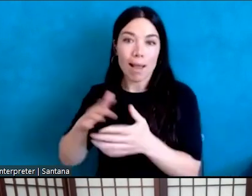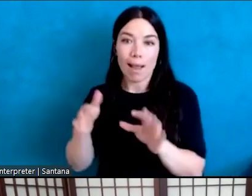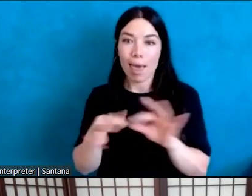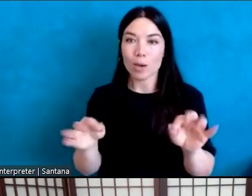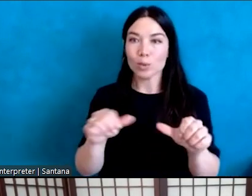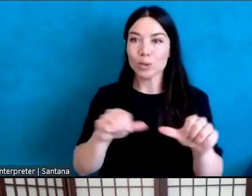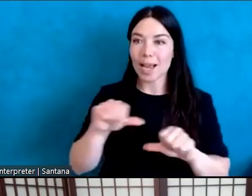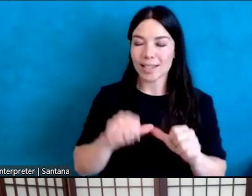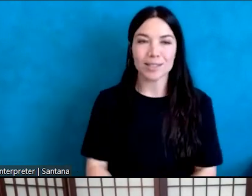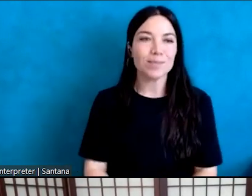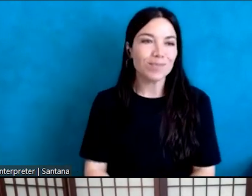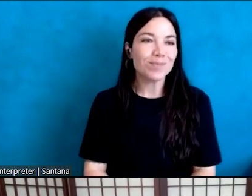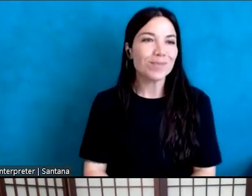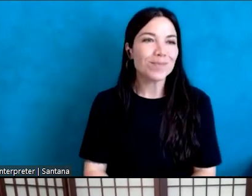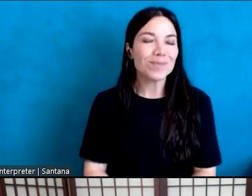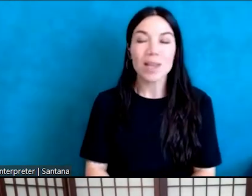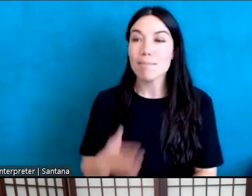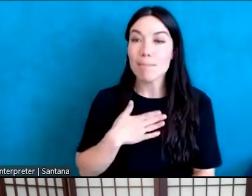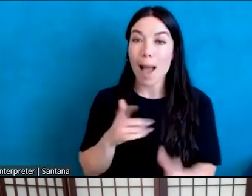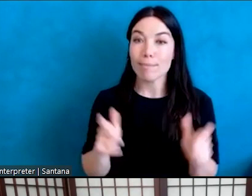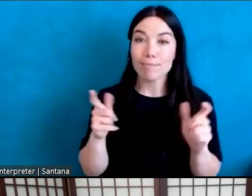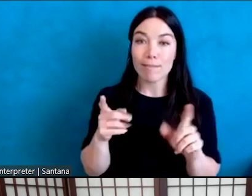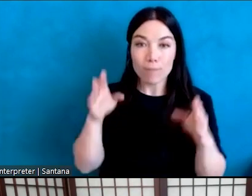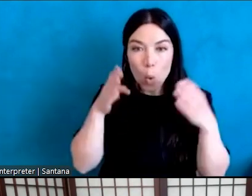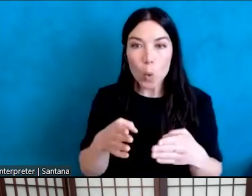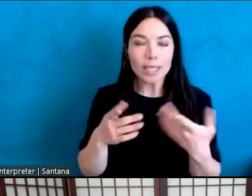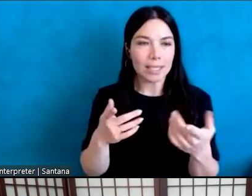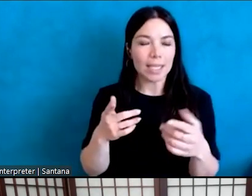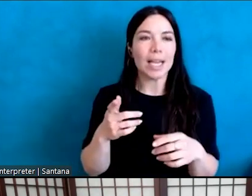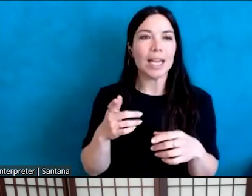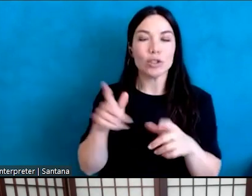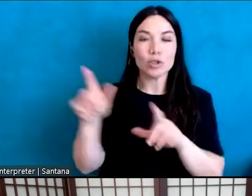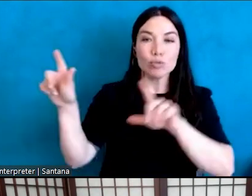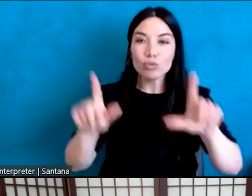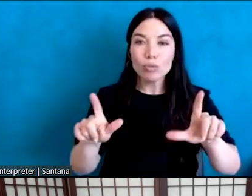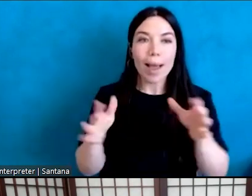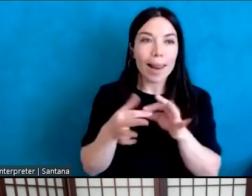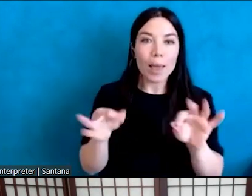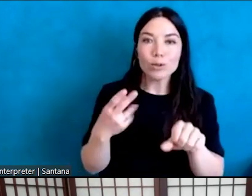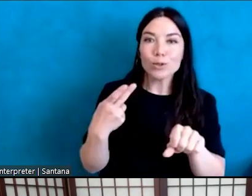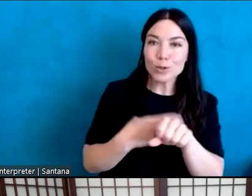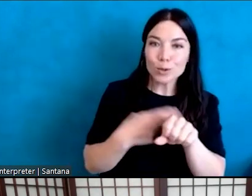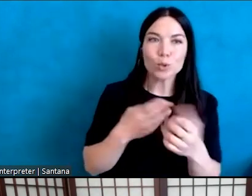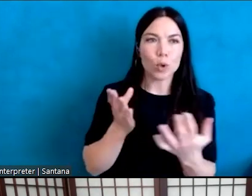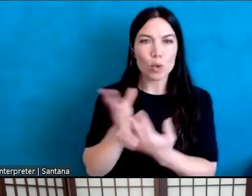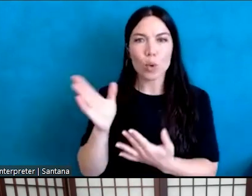And my main focus is to reframe language use and users through indigenous notions of relationality.